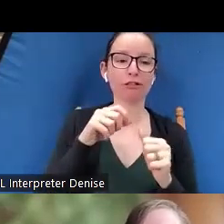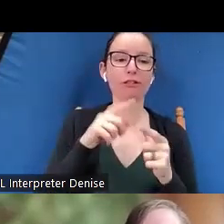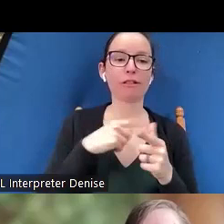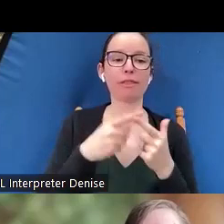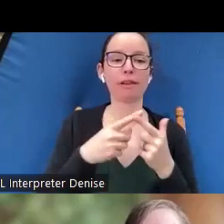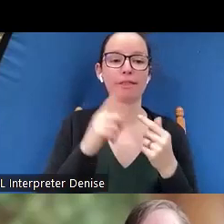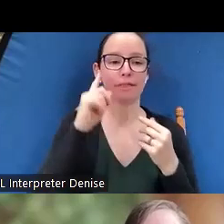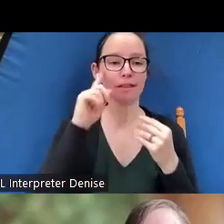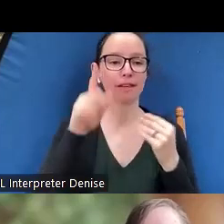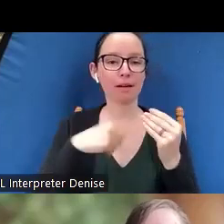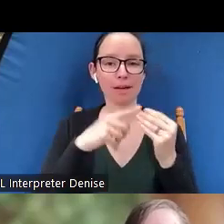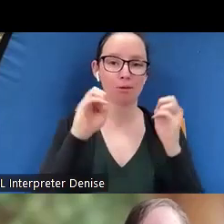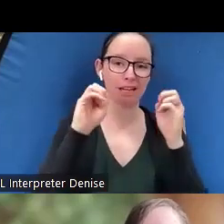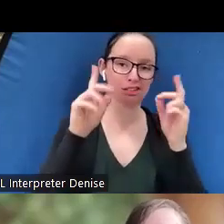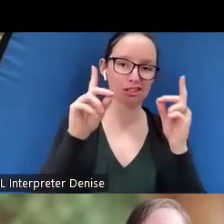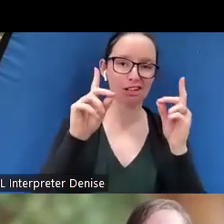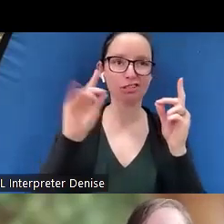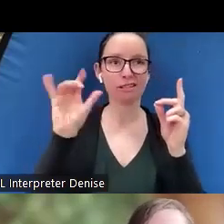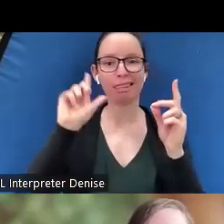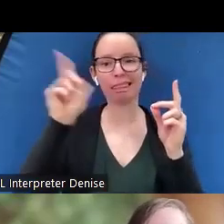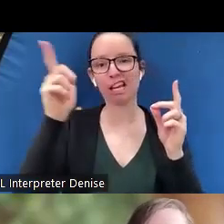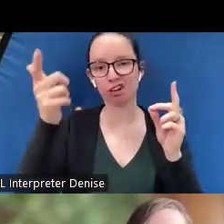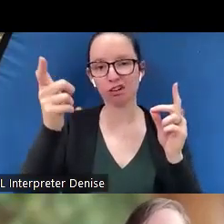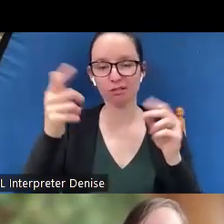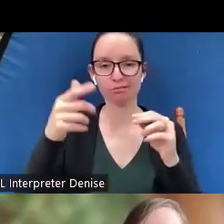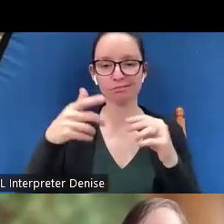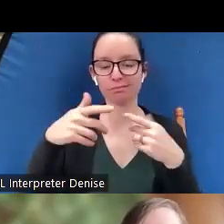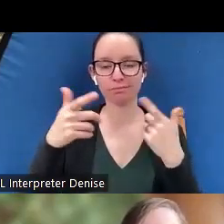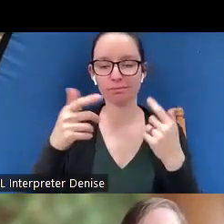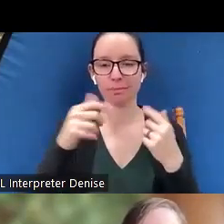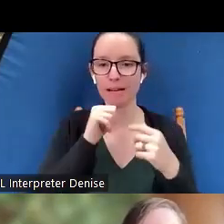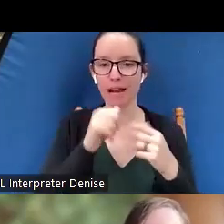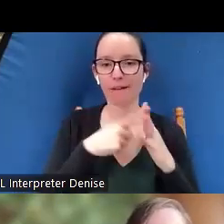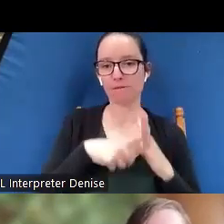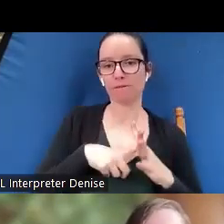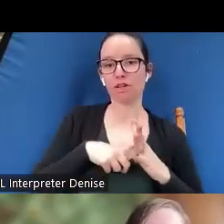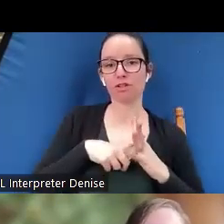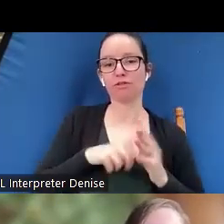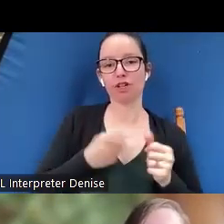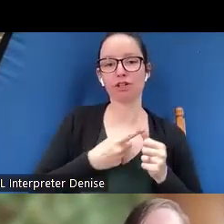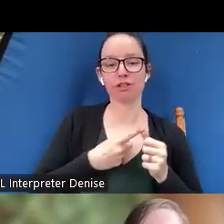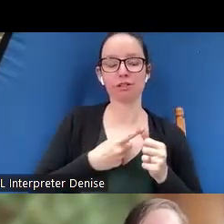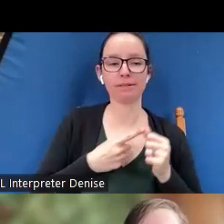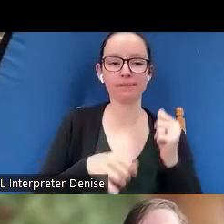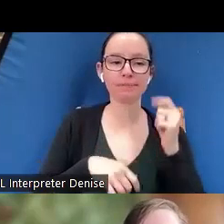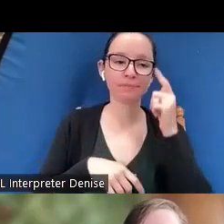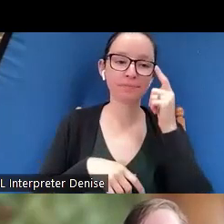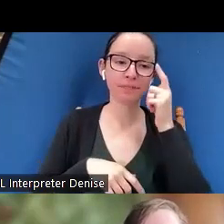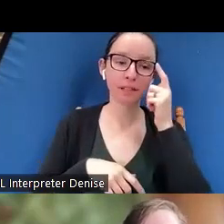as like afterthoughts. And then also thinking about given that